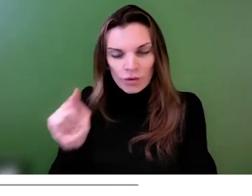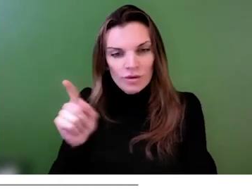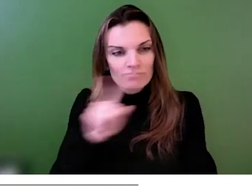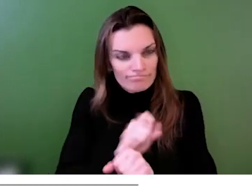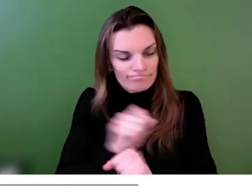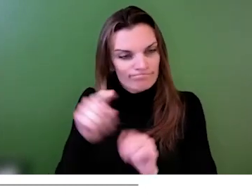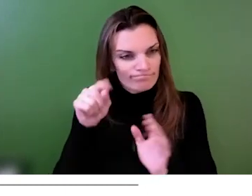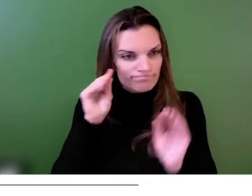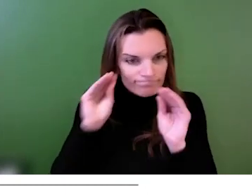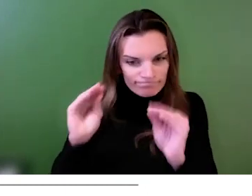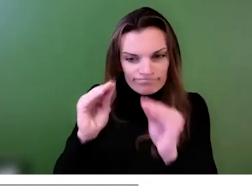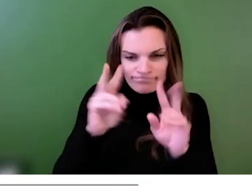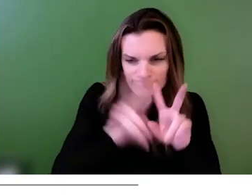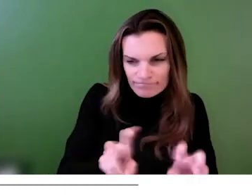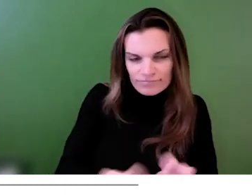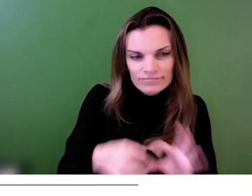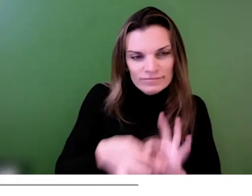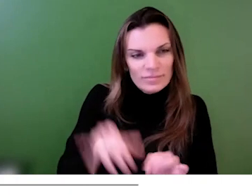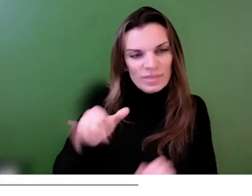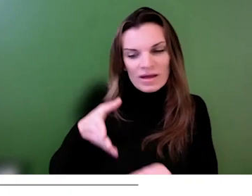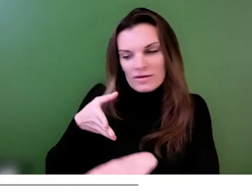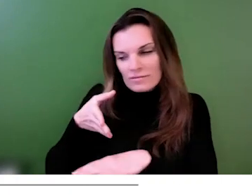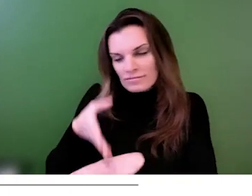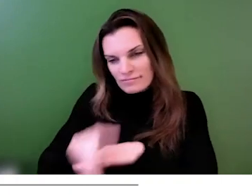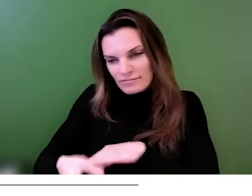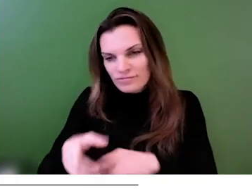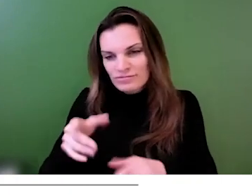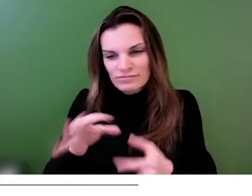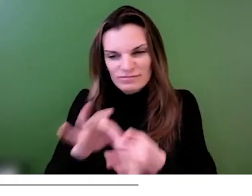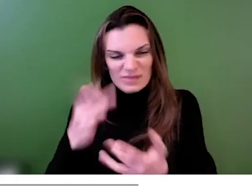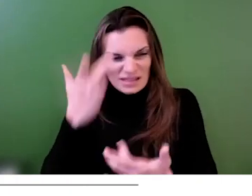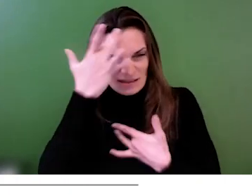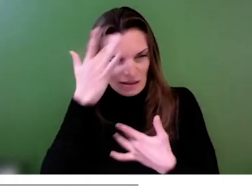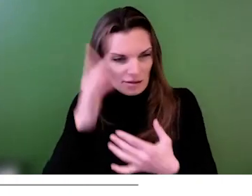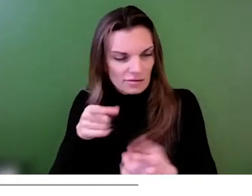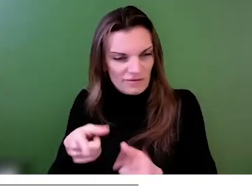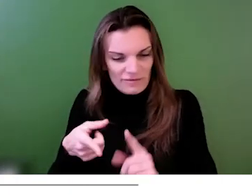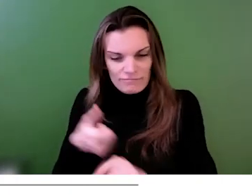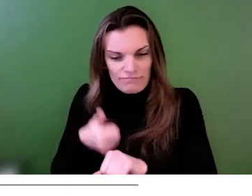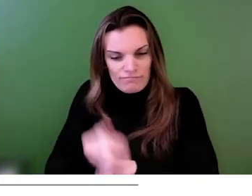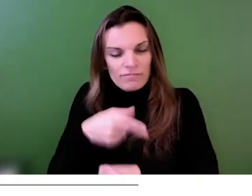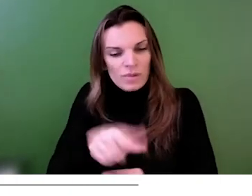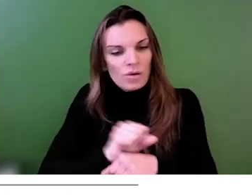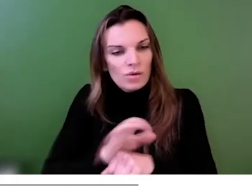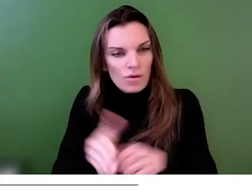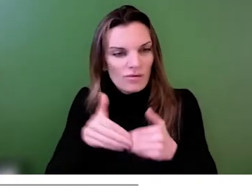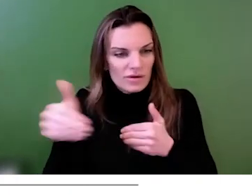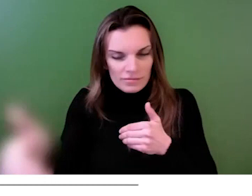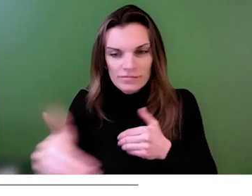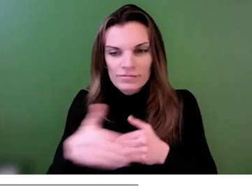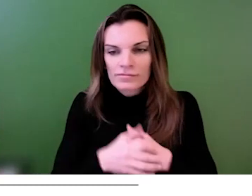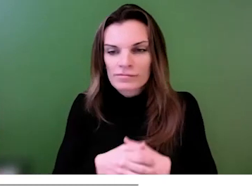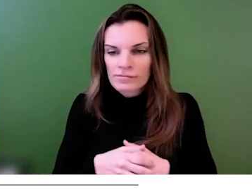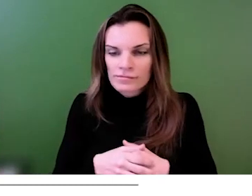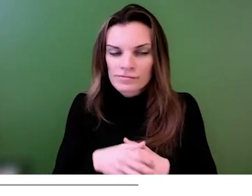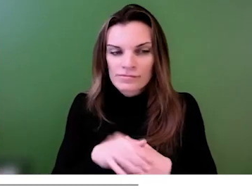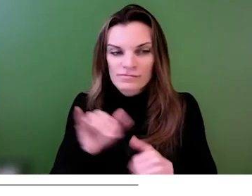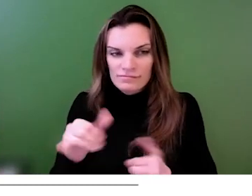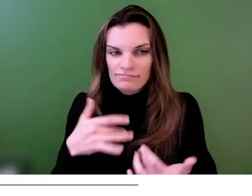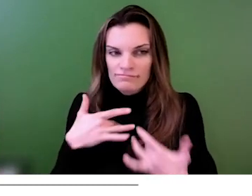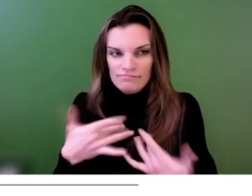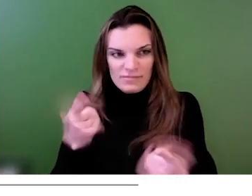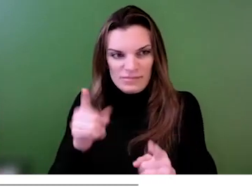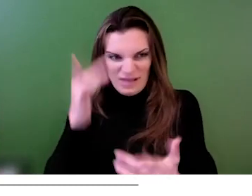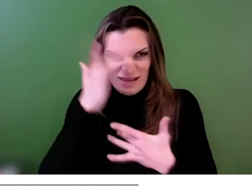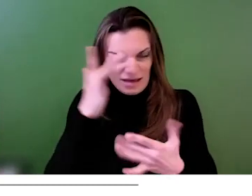researched MECFS or myalgic